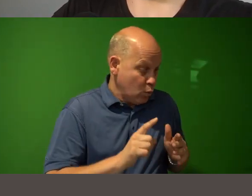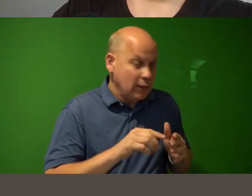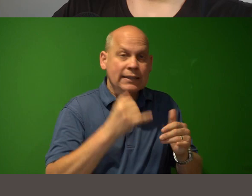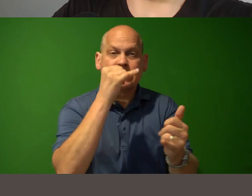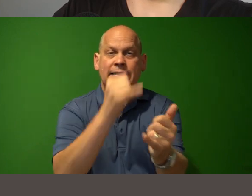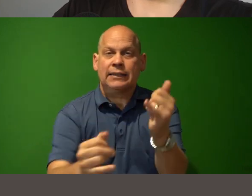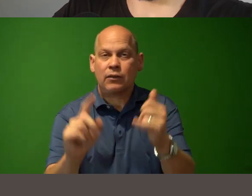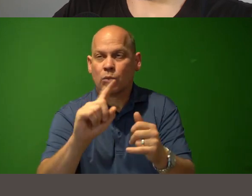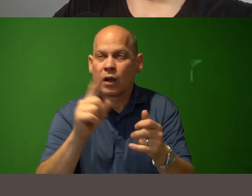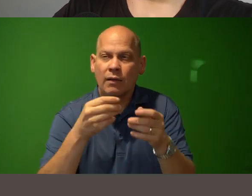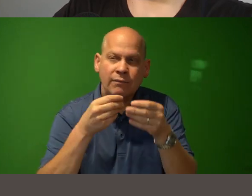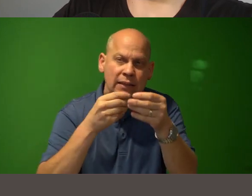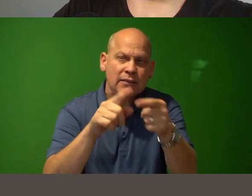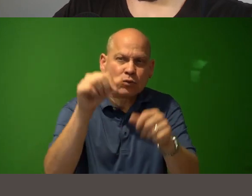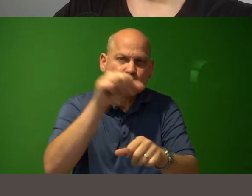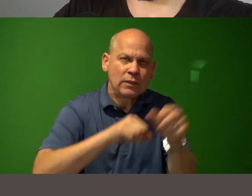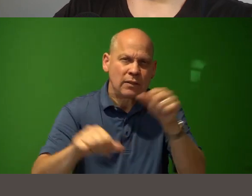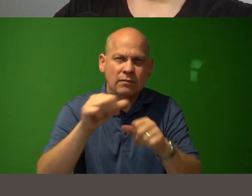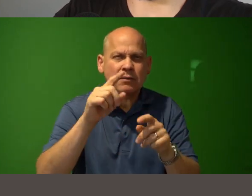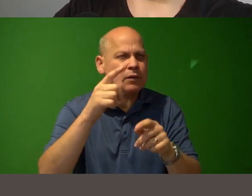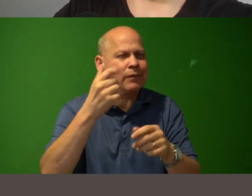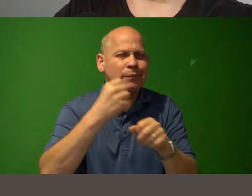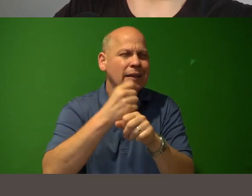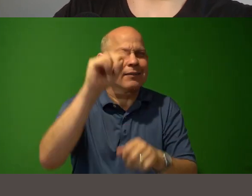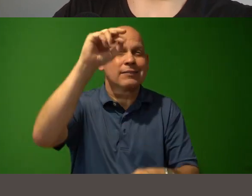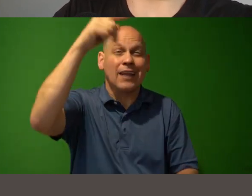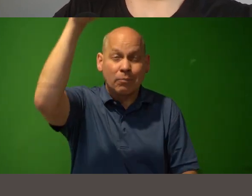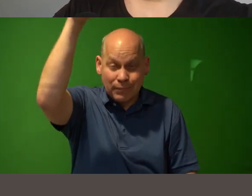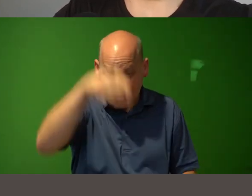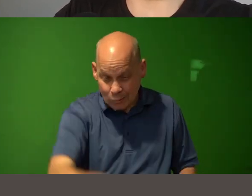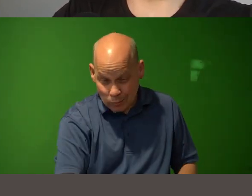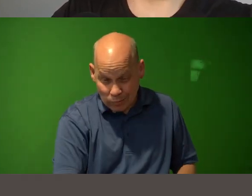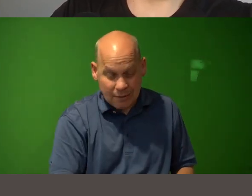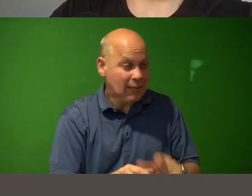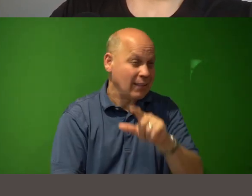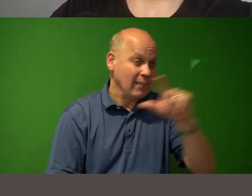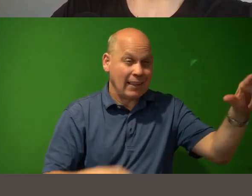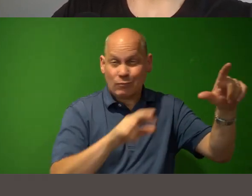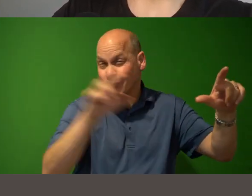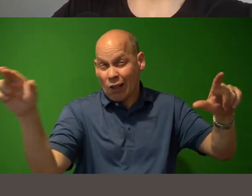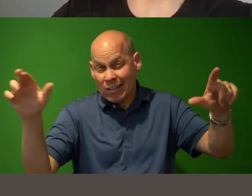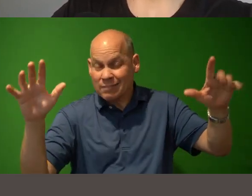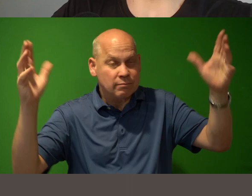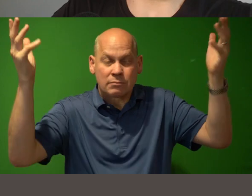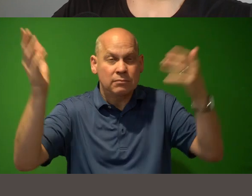You can make these top top down, left to right, very simple, very easy to follow. Nothing wrong with this.